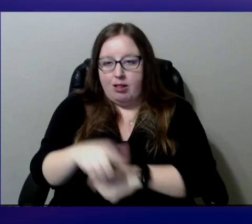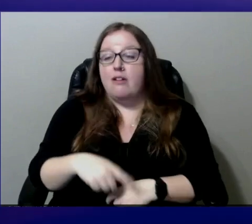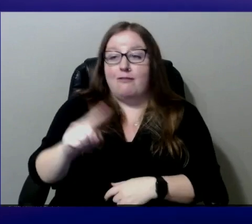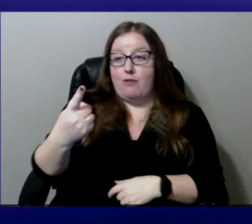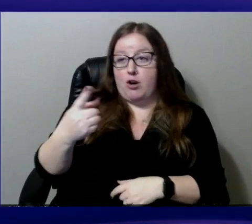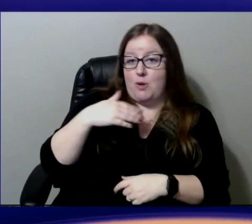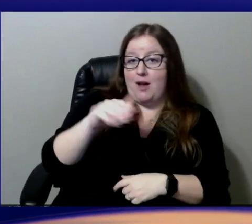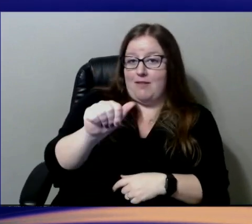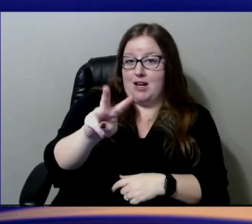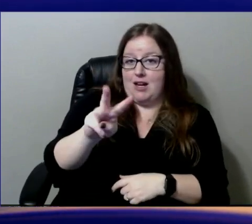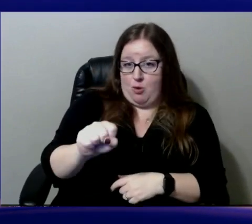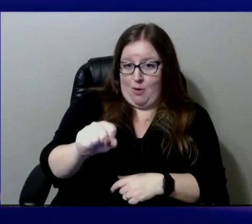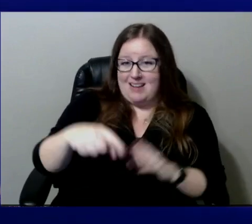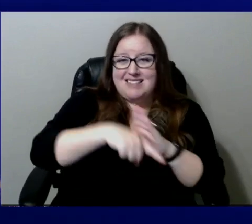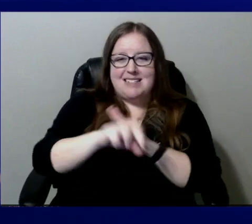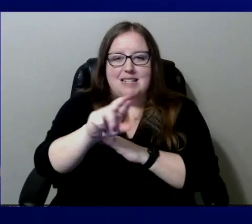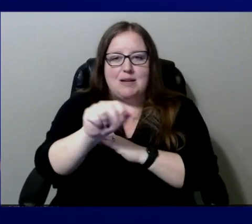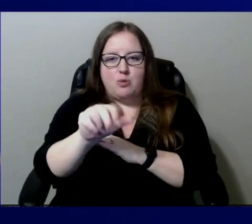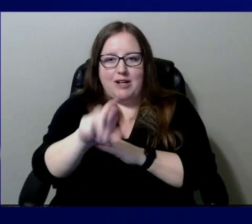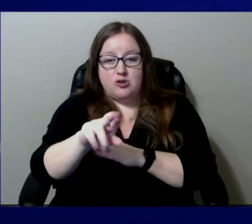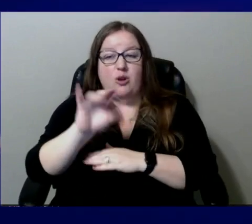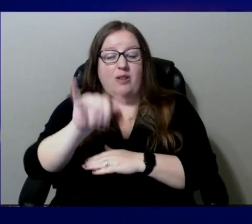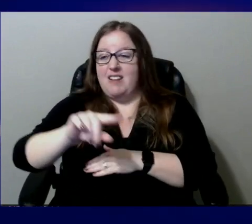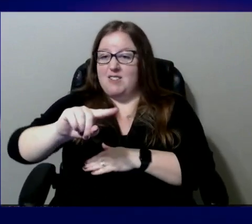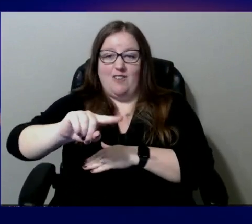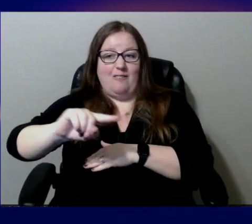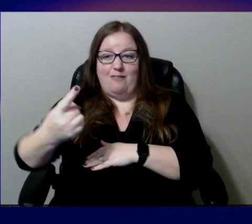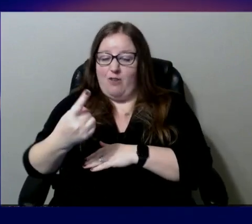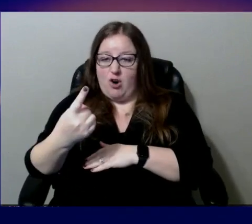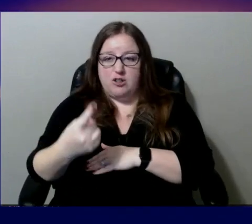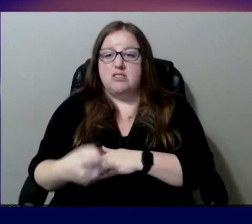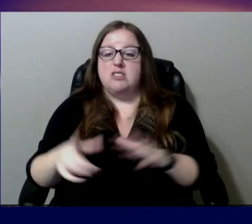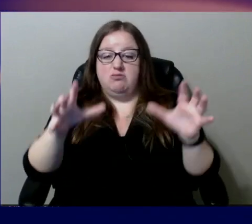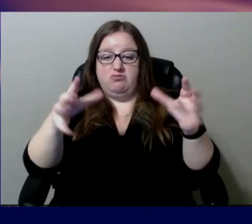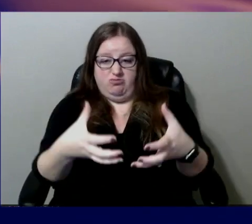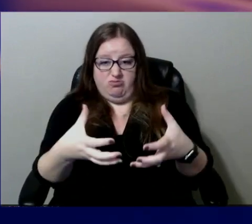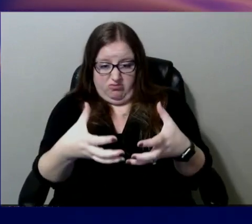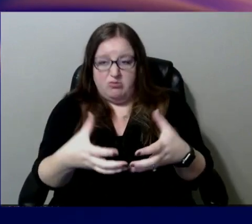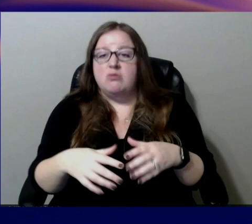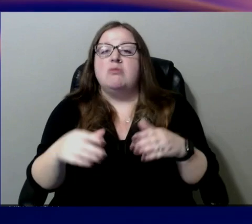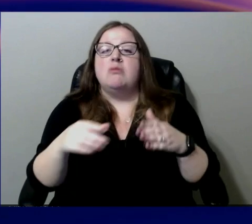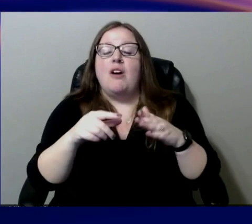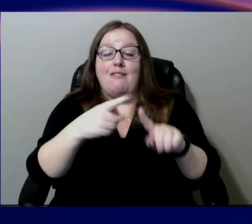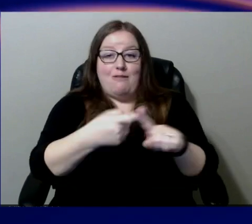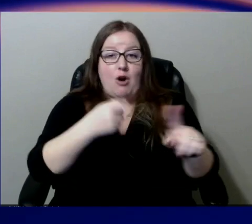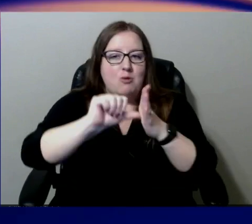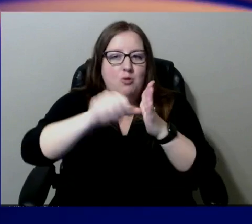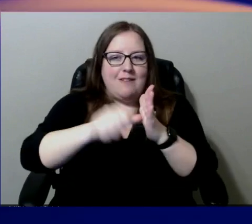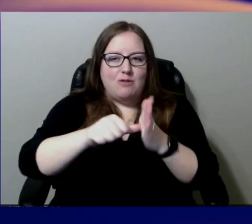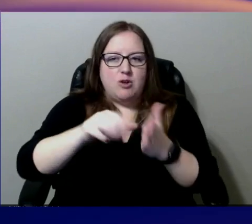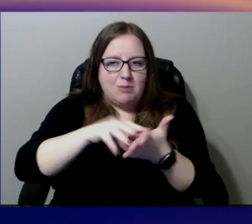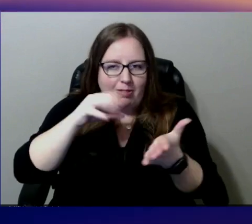It's the world's first global autonomous racing league that's driven by reinforcement learning. Their individual developers compete monthly